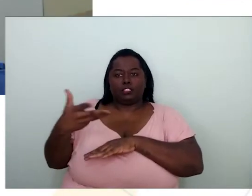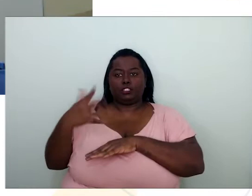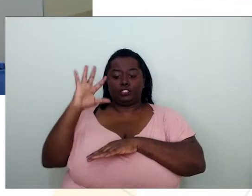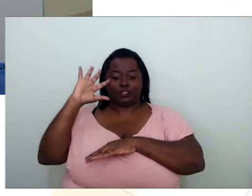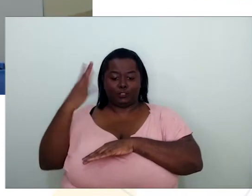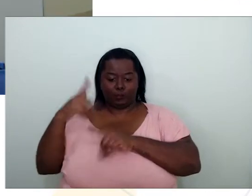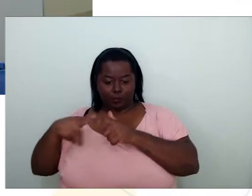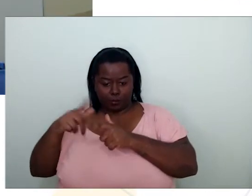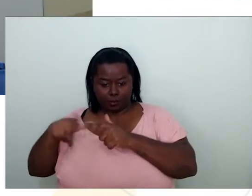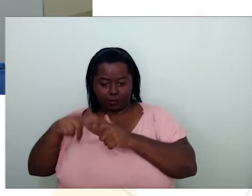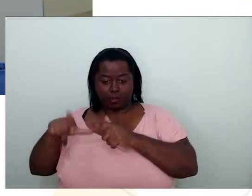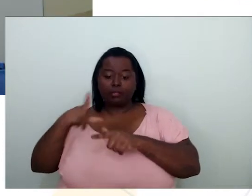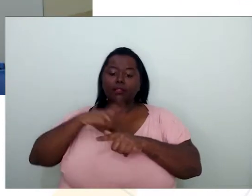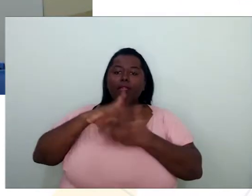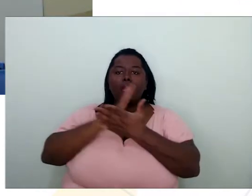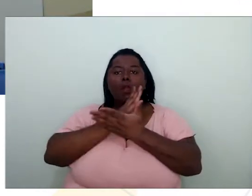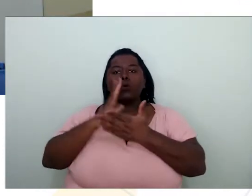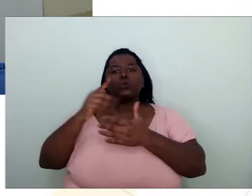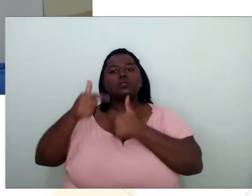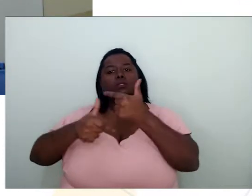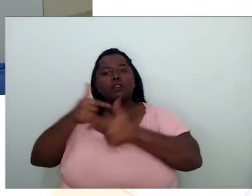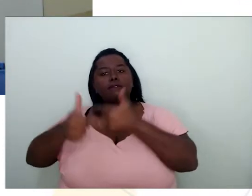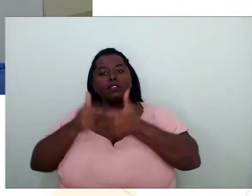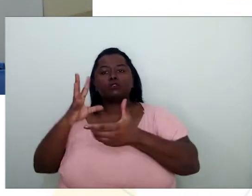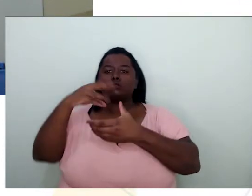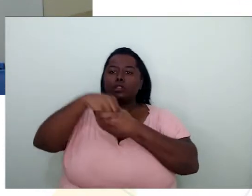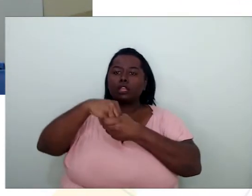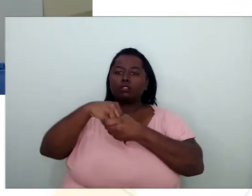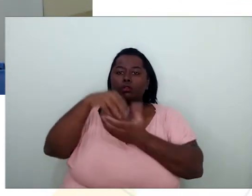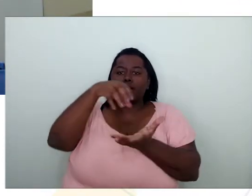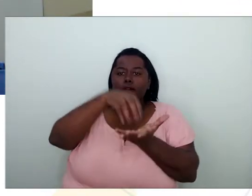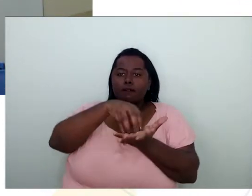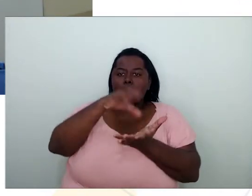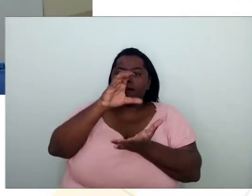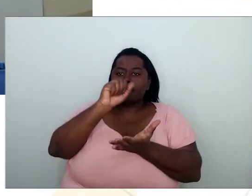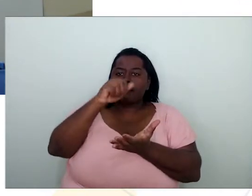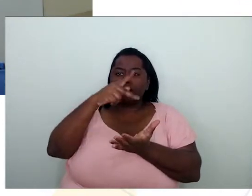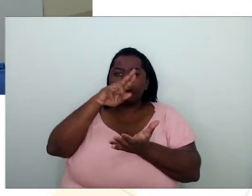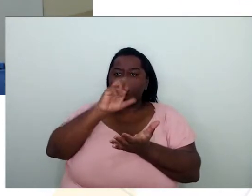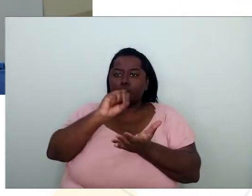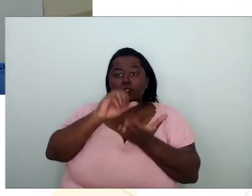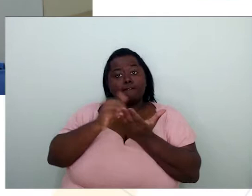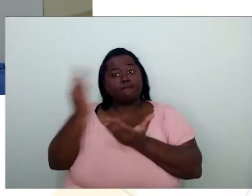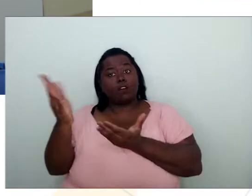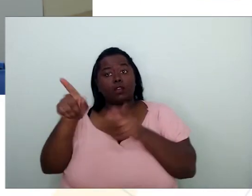know there are services on campus or off campus that cost money that should be